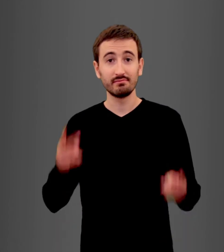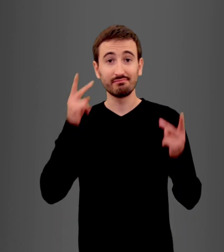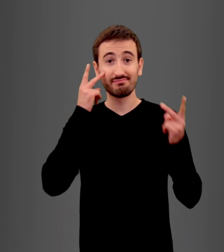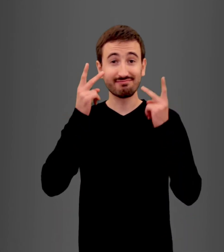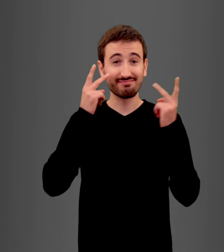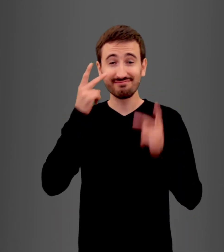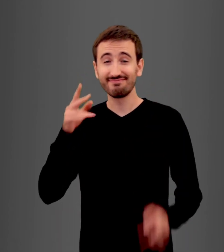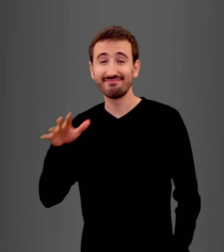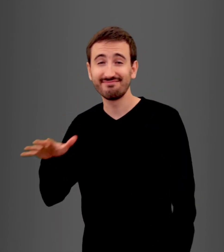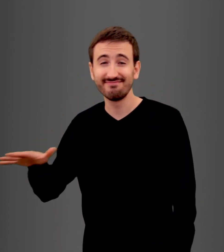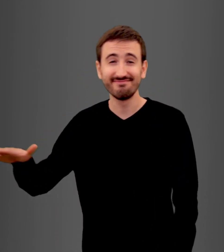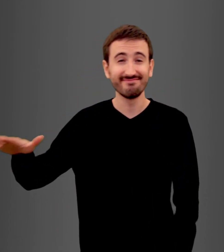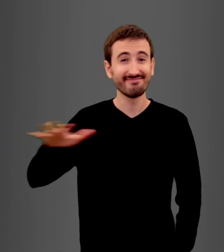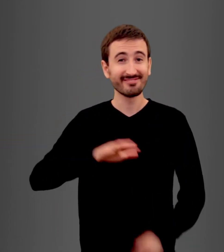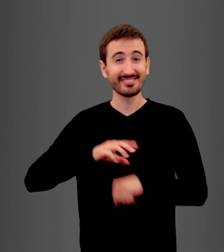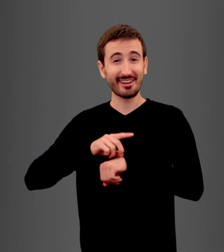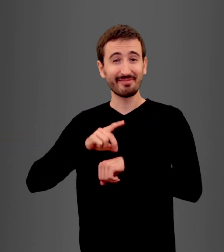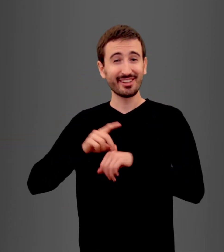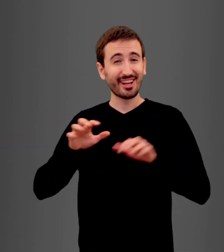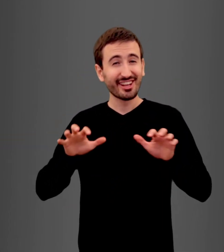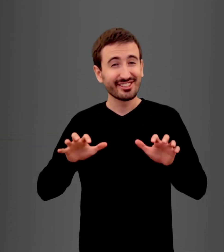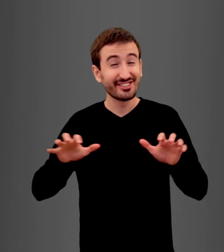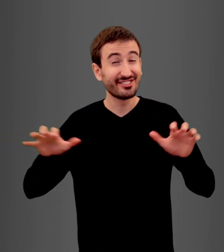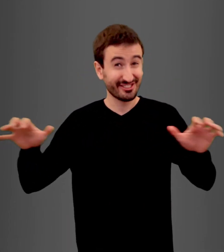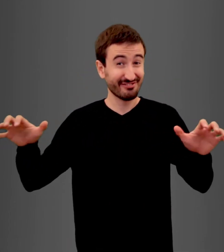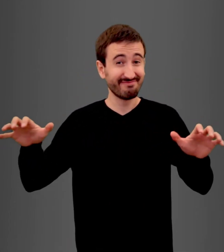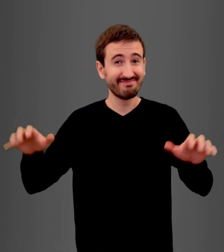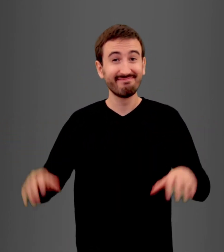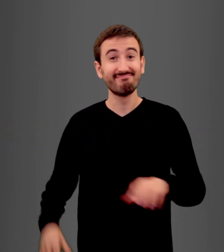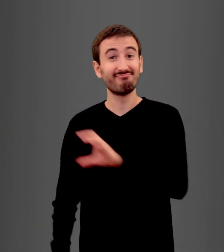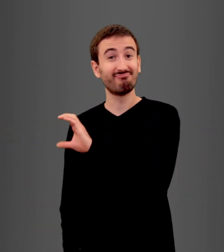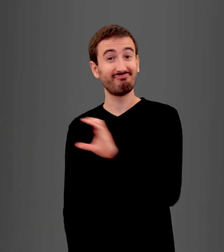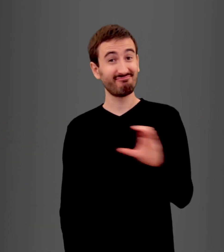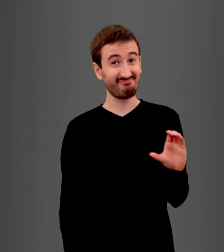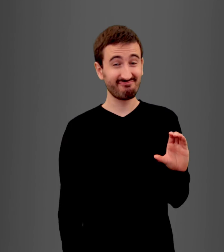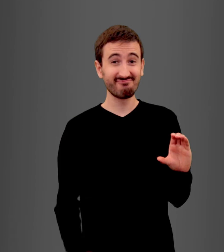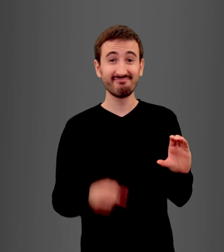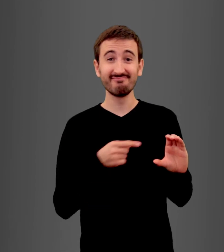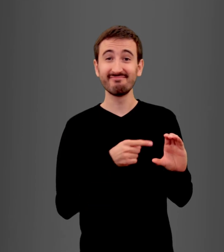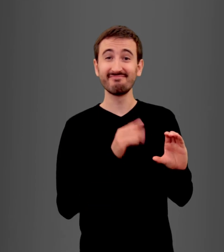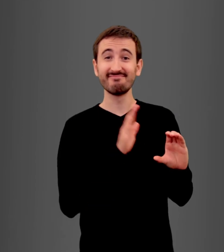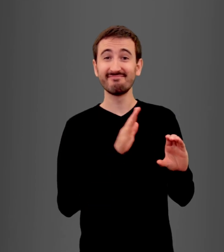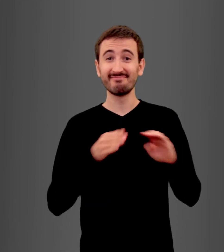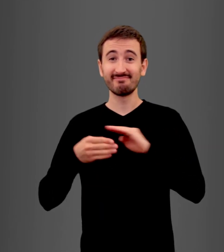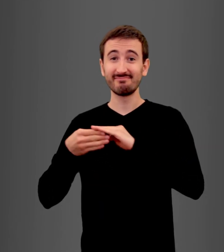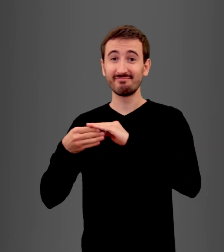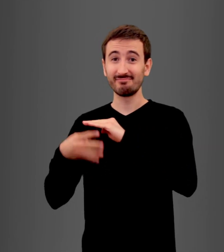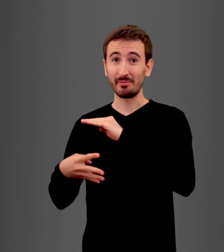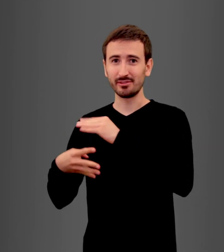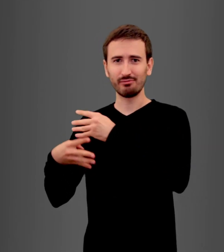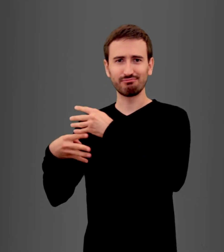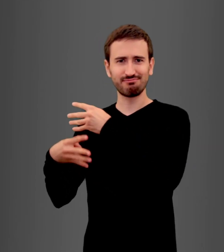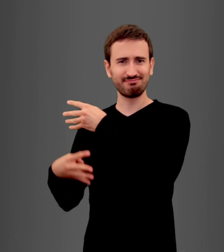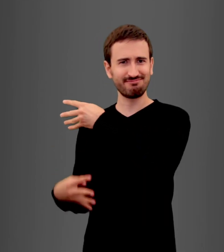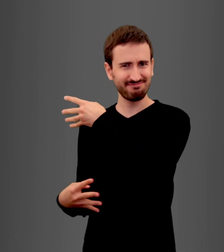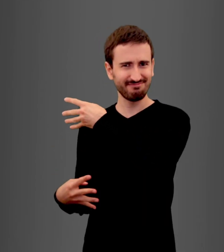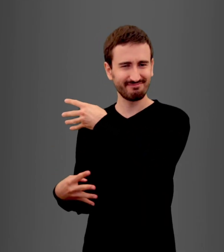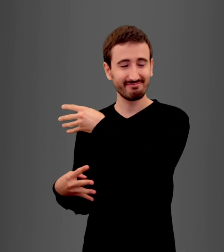Diamonds are found in many places. Diamonds possess various properties